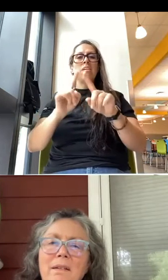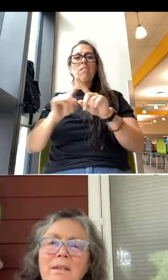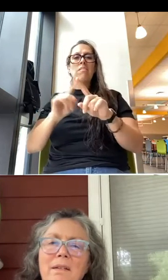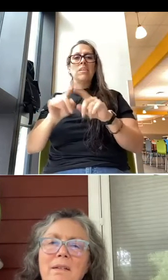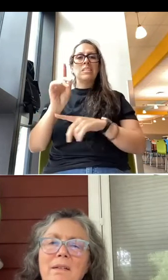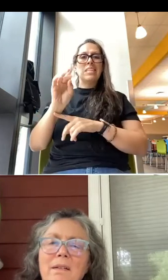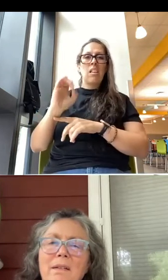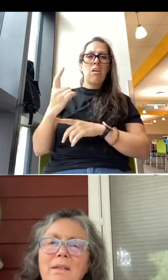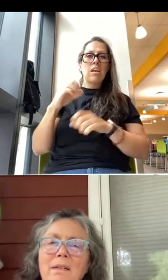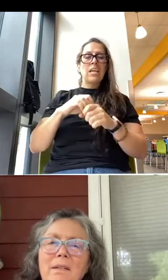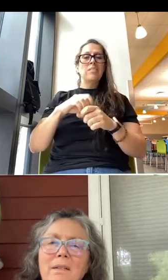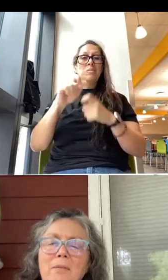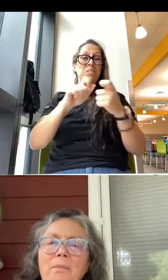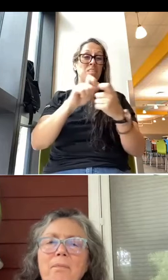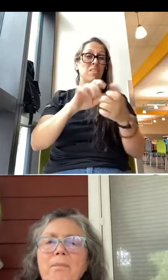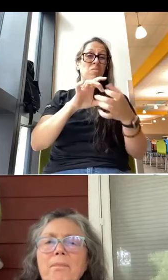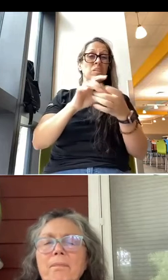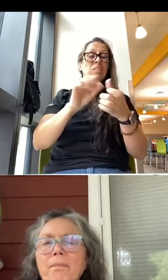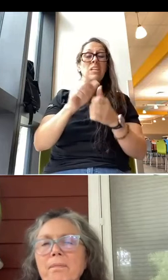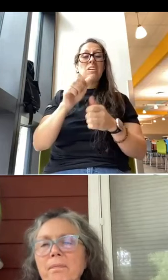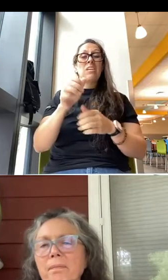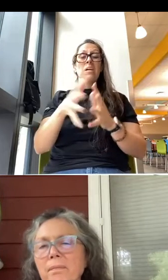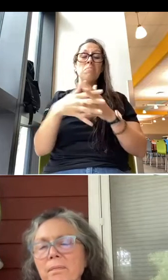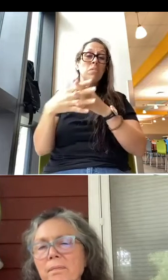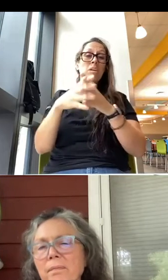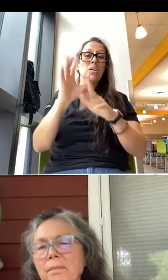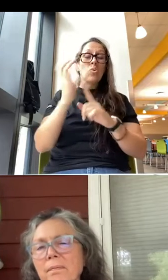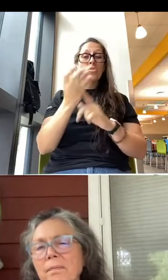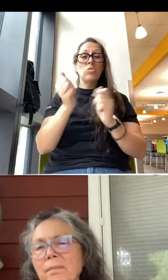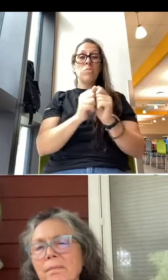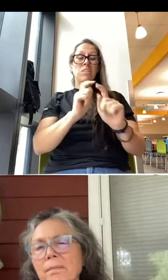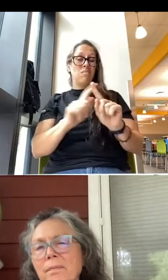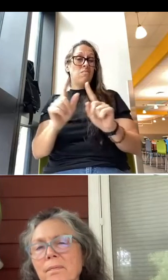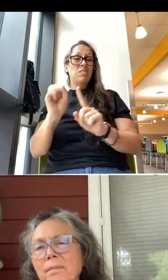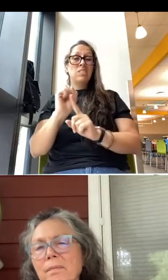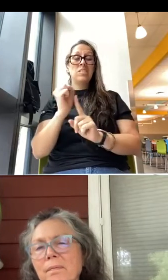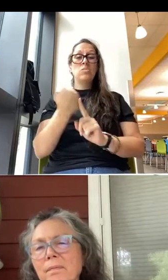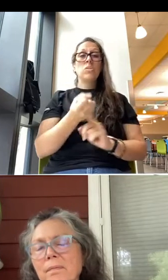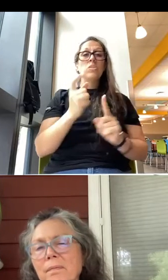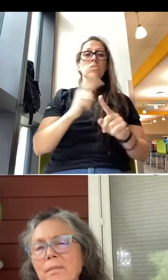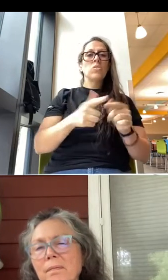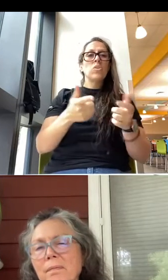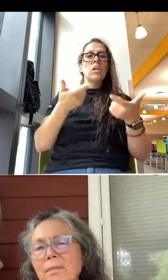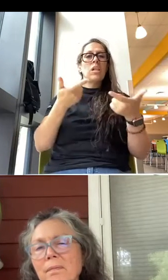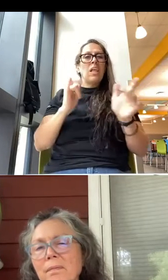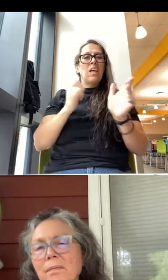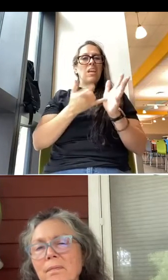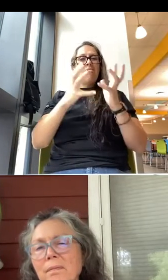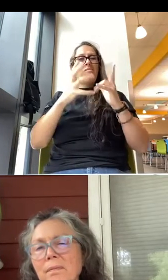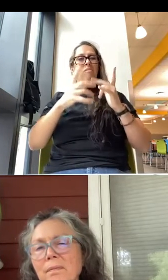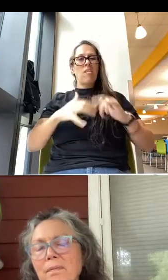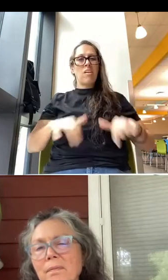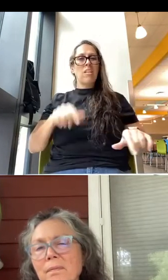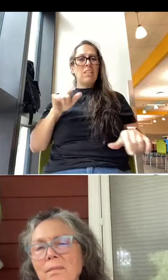in American culture in a lot of situations, to let them unravel because they are they're built on quicksand, you know,